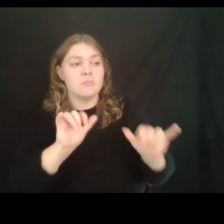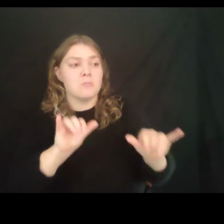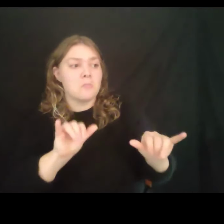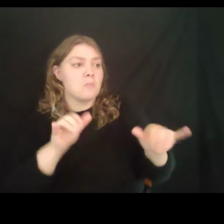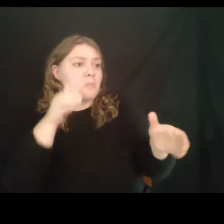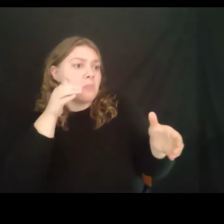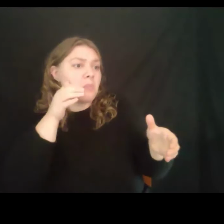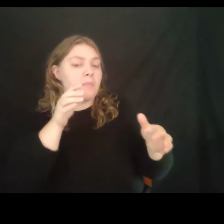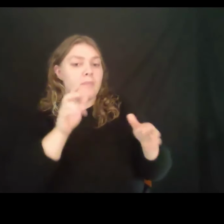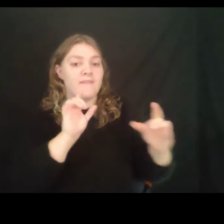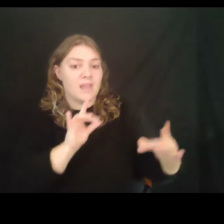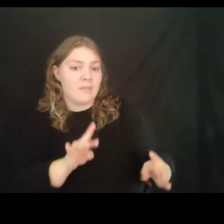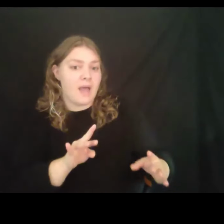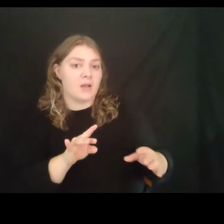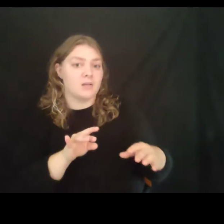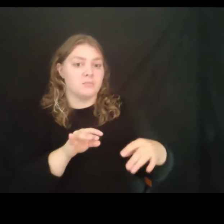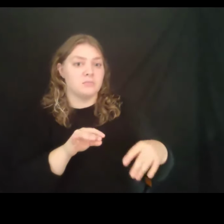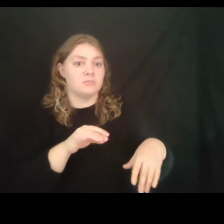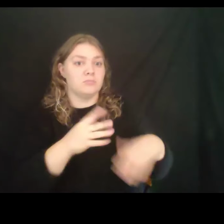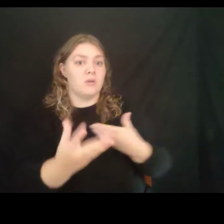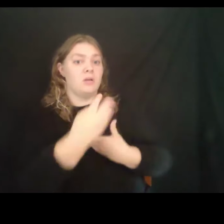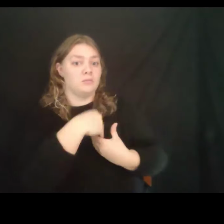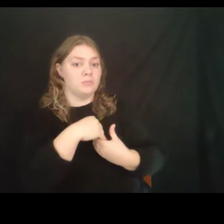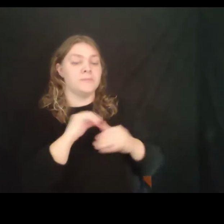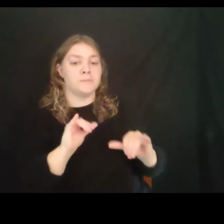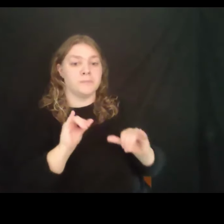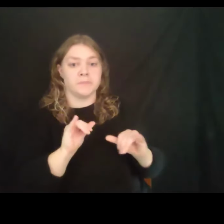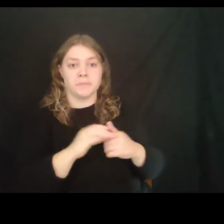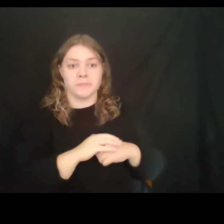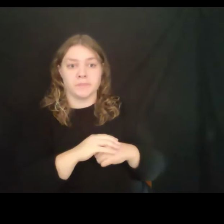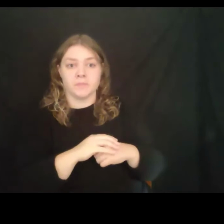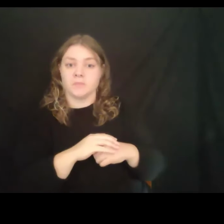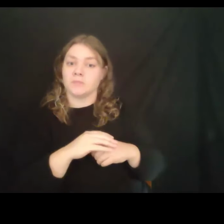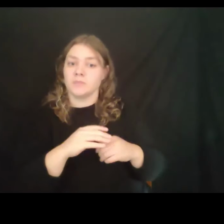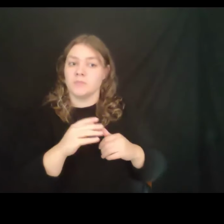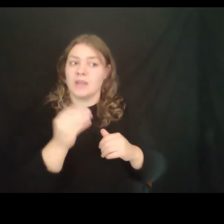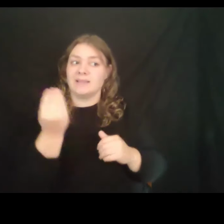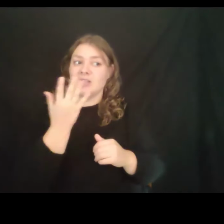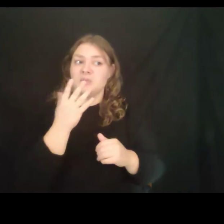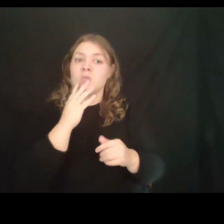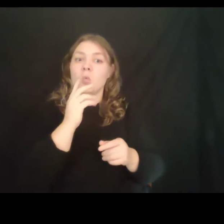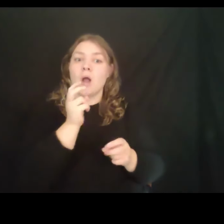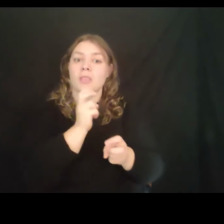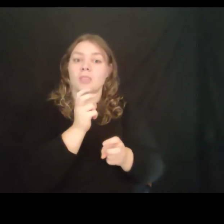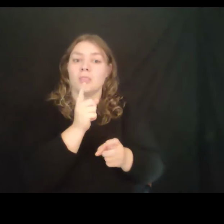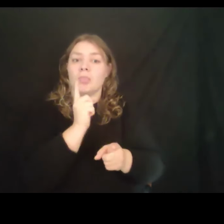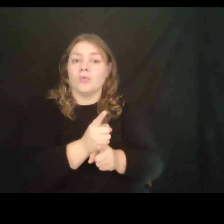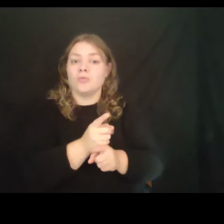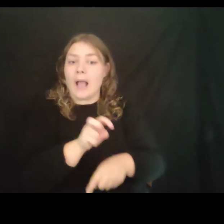about our services uh lets me know that we're on the right track or another thing to look at is the